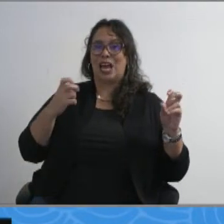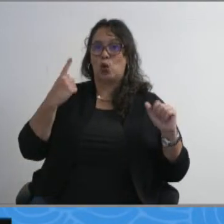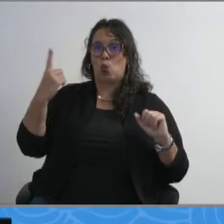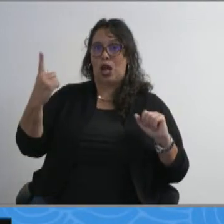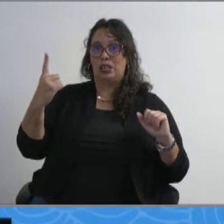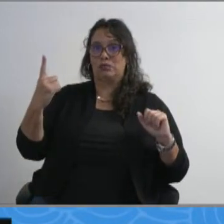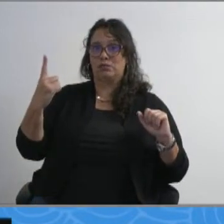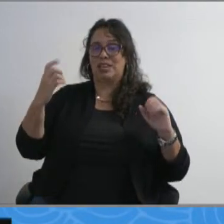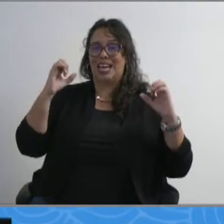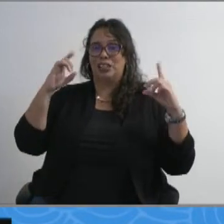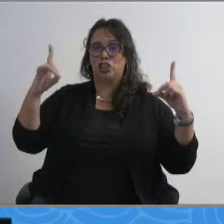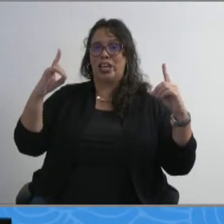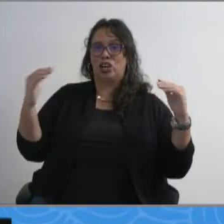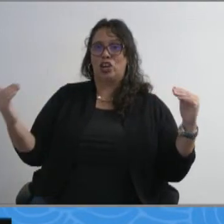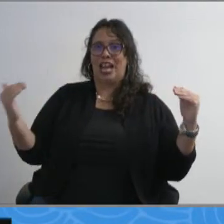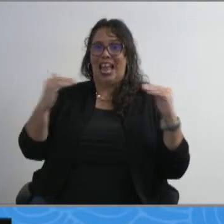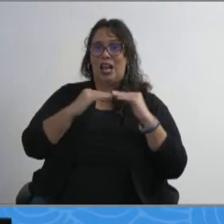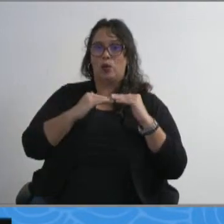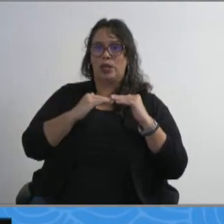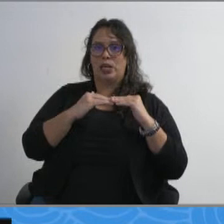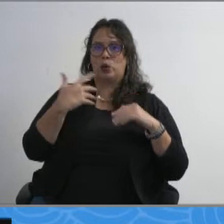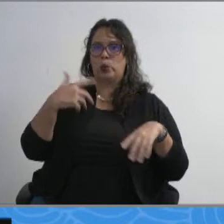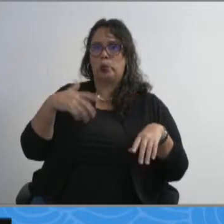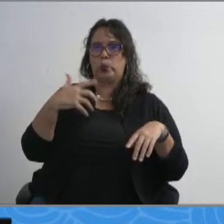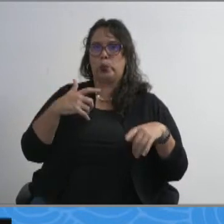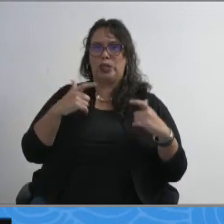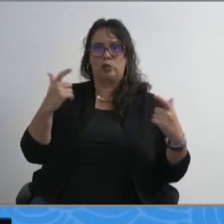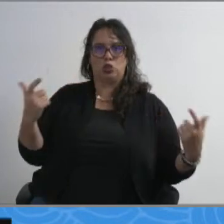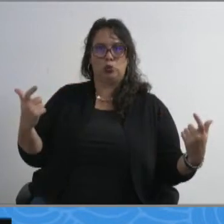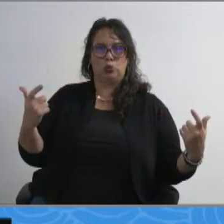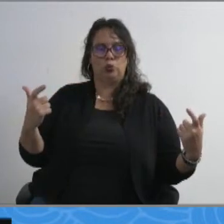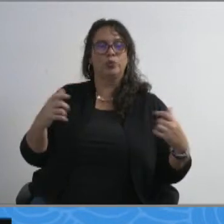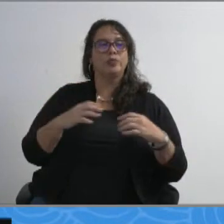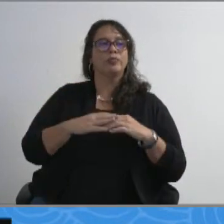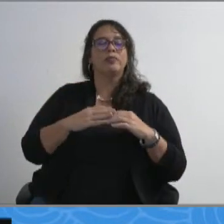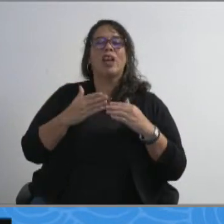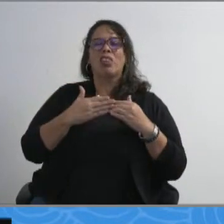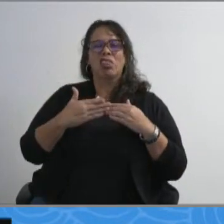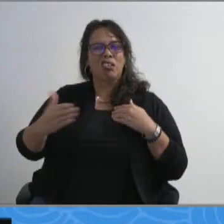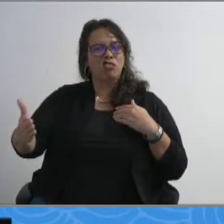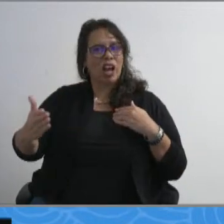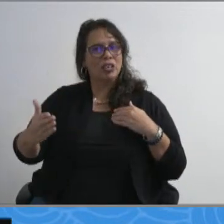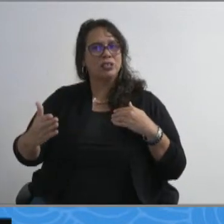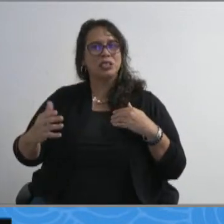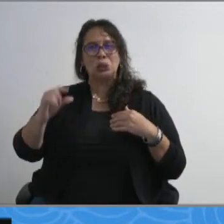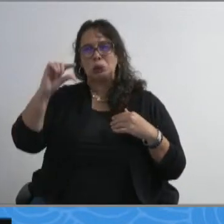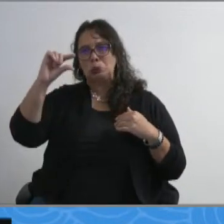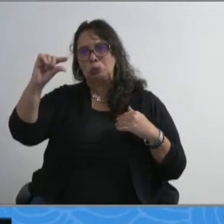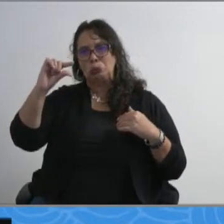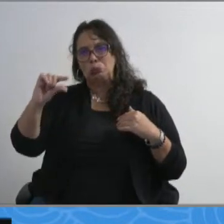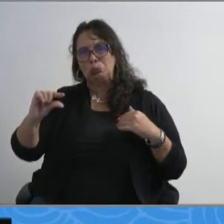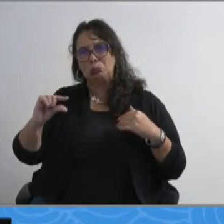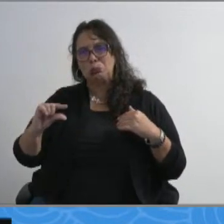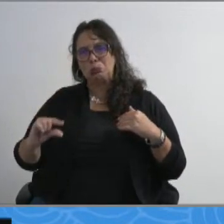was a big lift for this particular plan. The rest of these things are a little smaller in terms of...